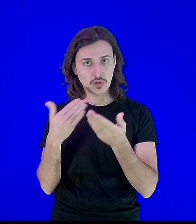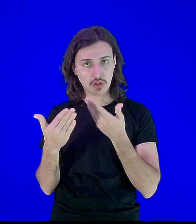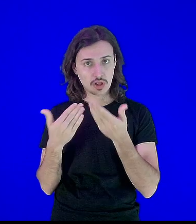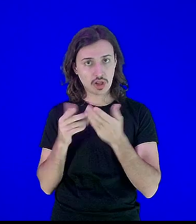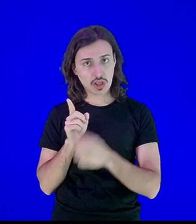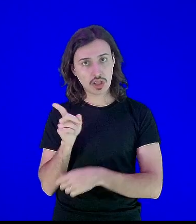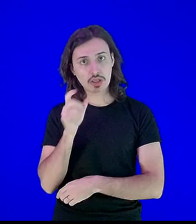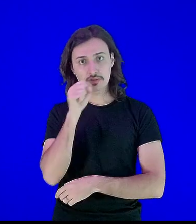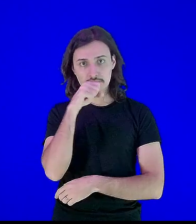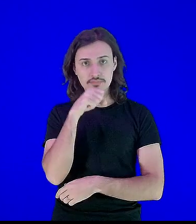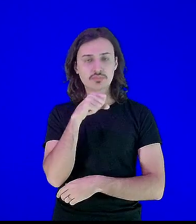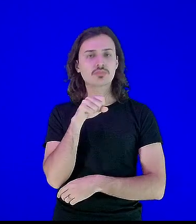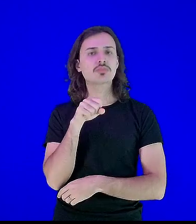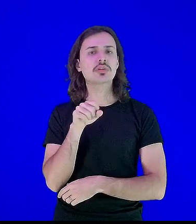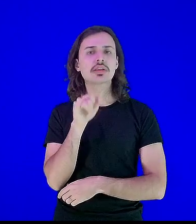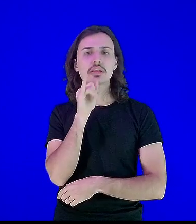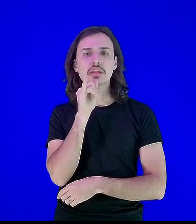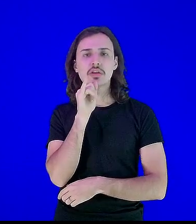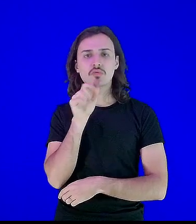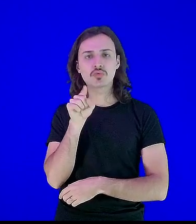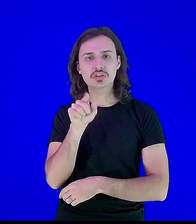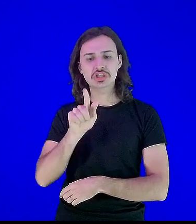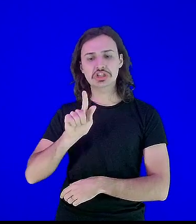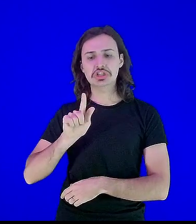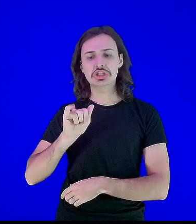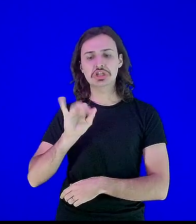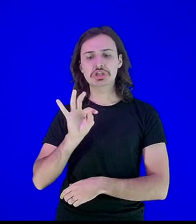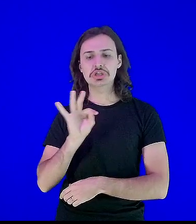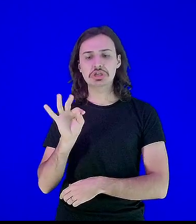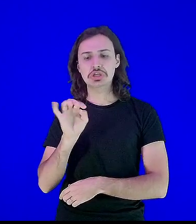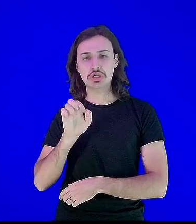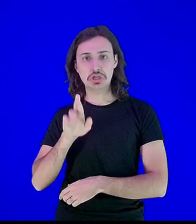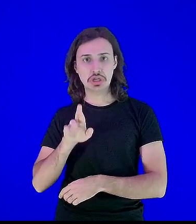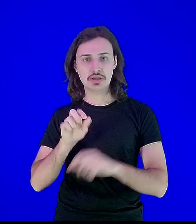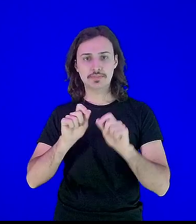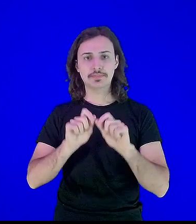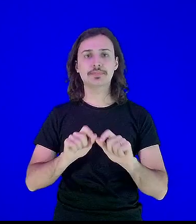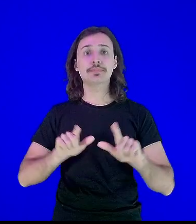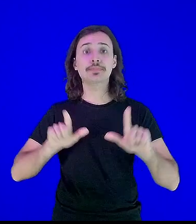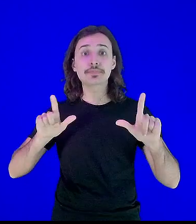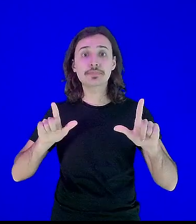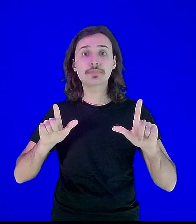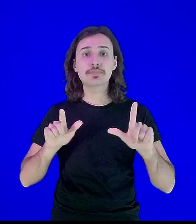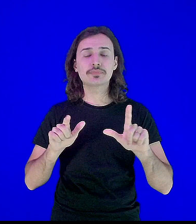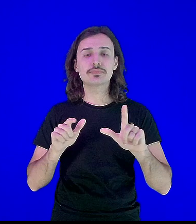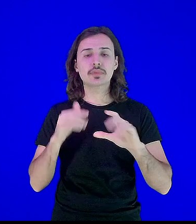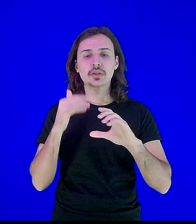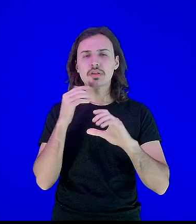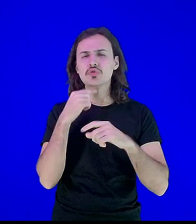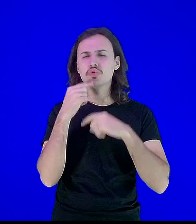leave some messages, share your doubts you will be in contact not only with Steve but with a lot of